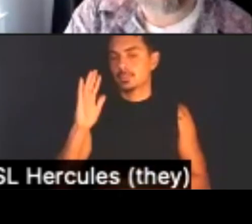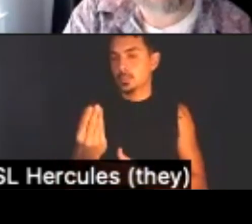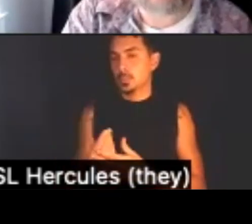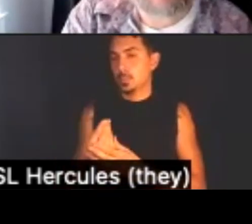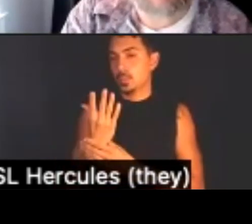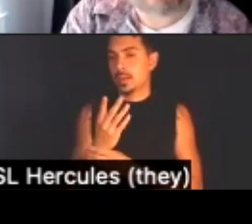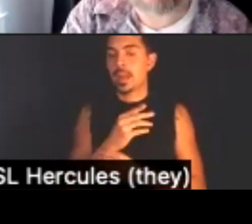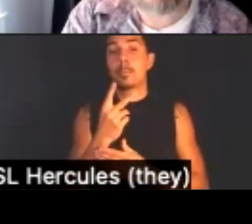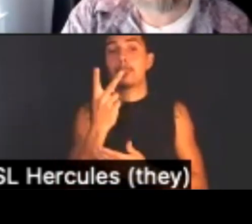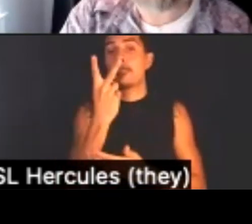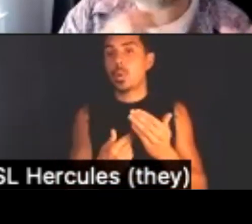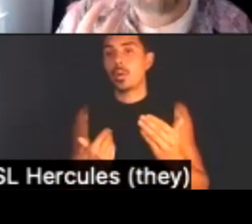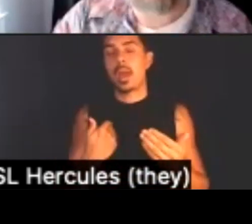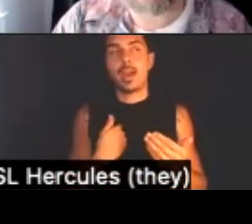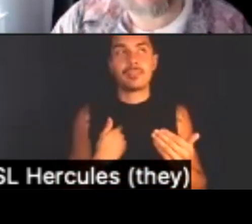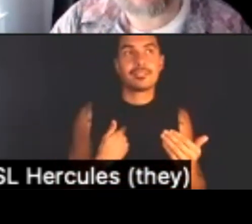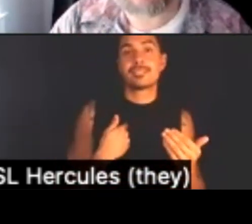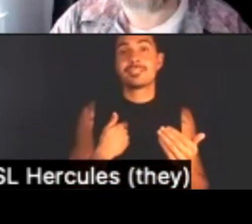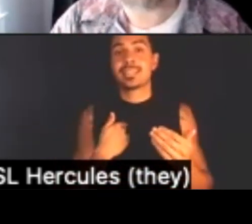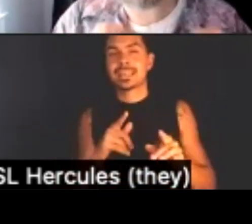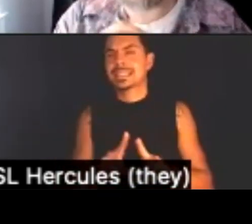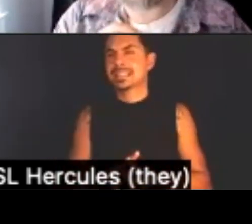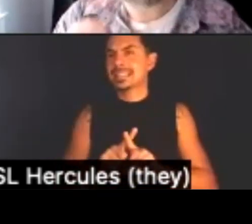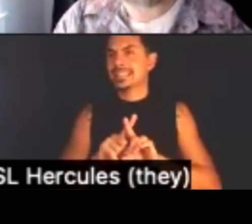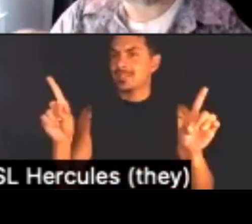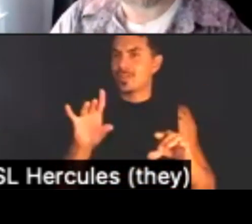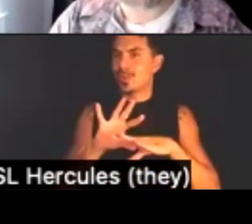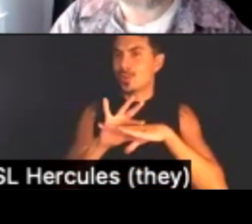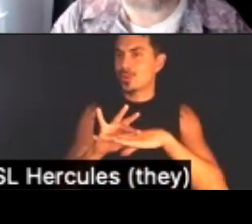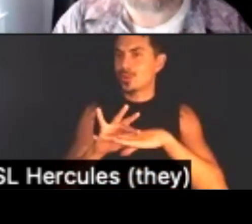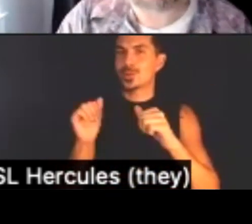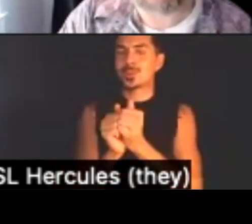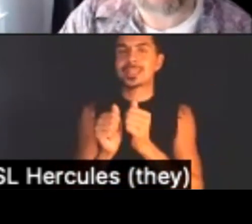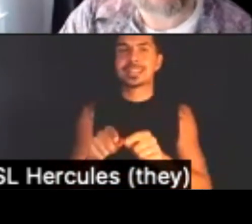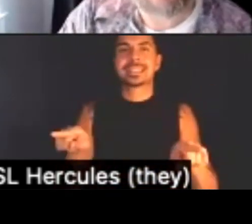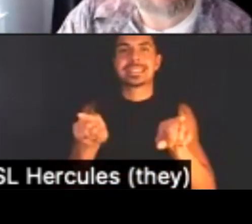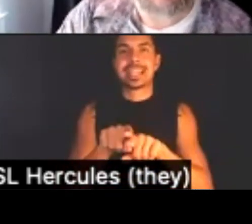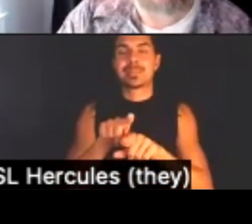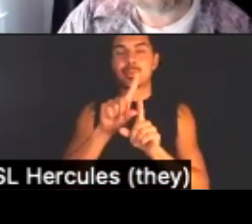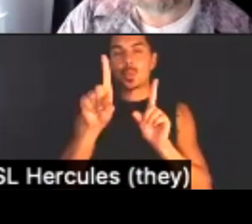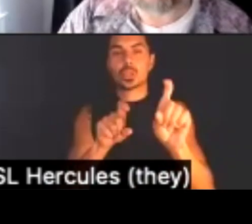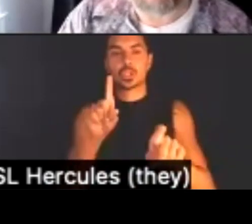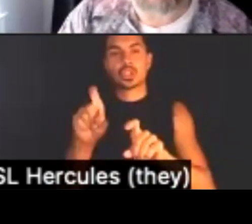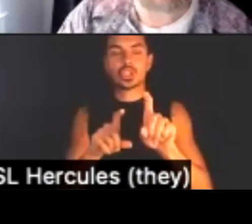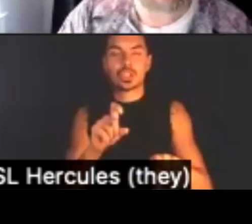have really very different content with the same set of questions asked to each of the people.